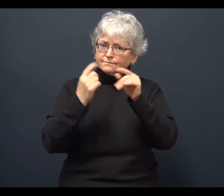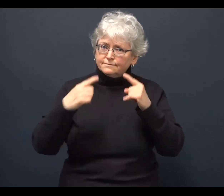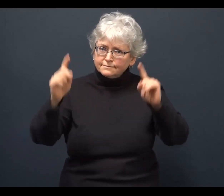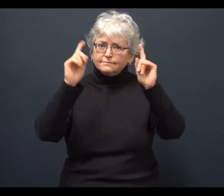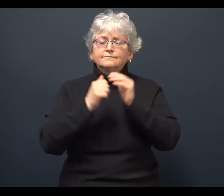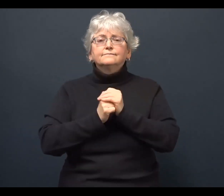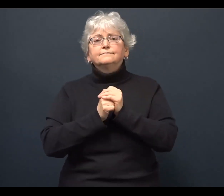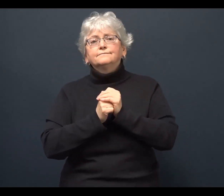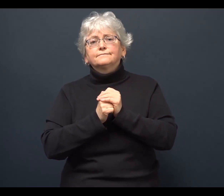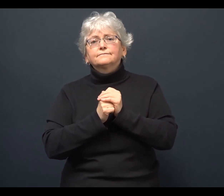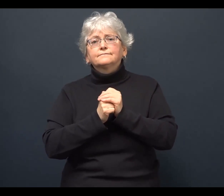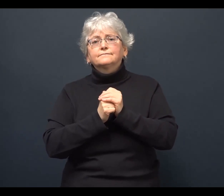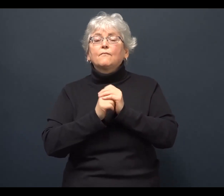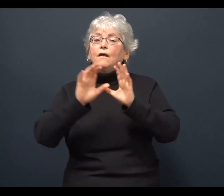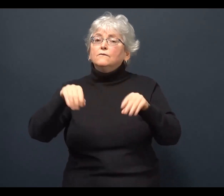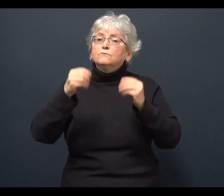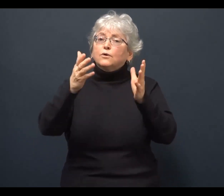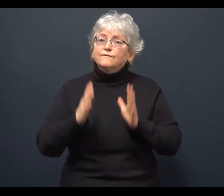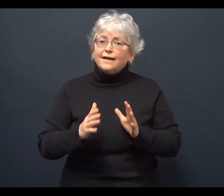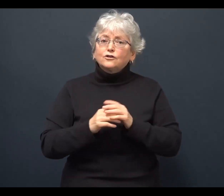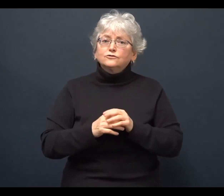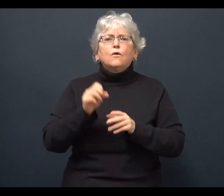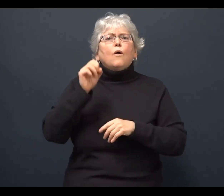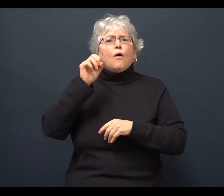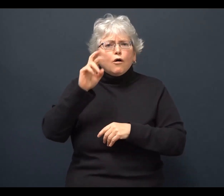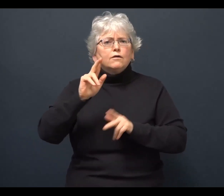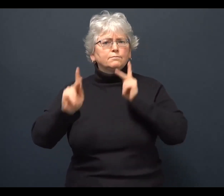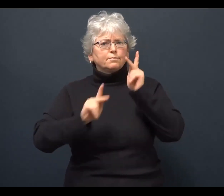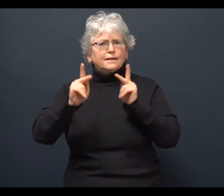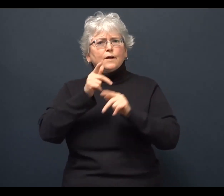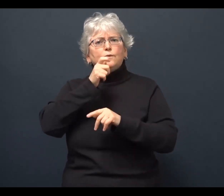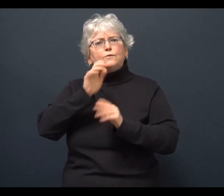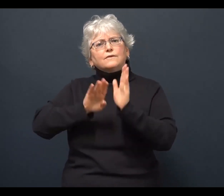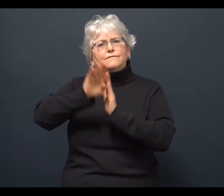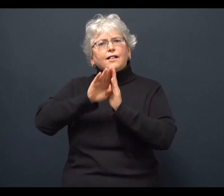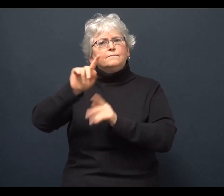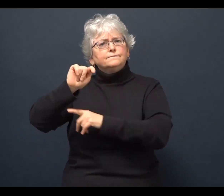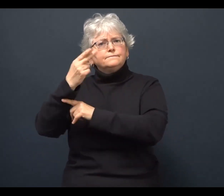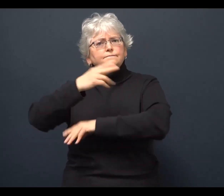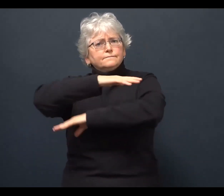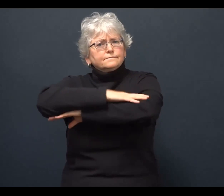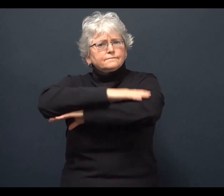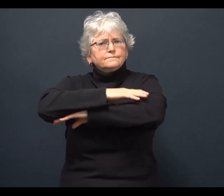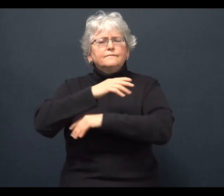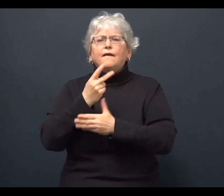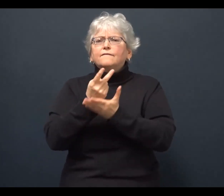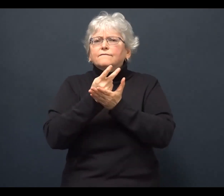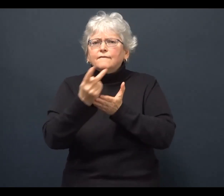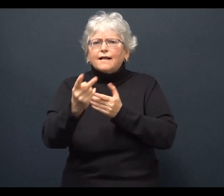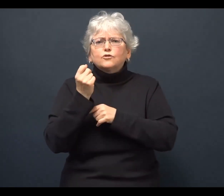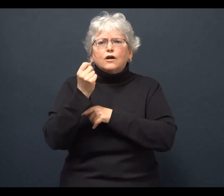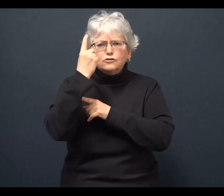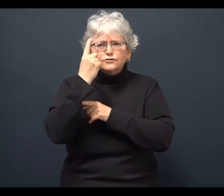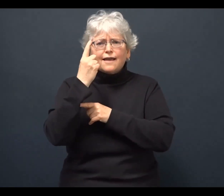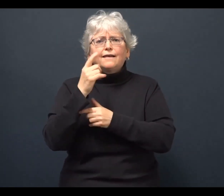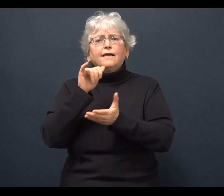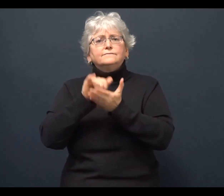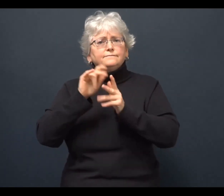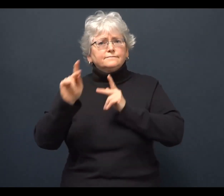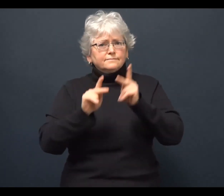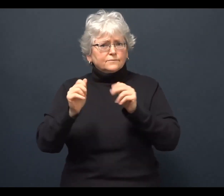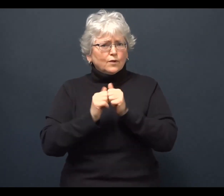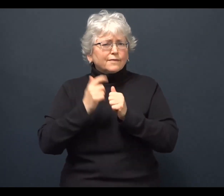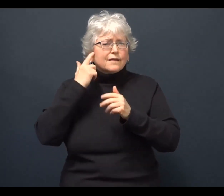effectively. providers or people who develop telehealth platforms fail to understand that